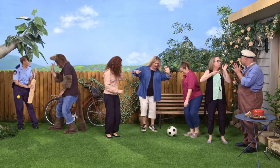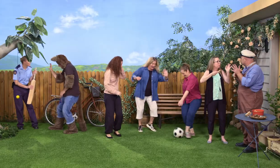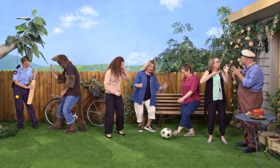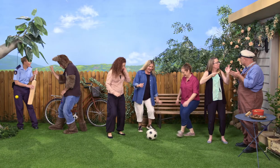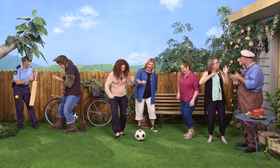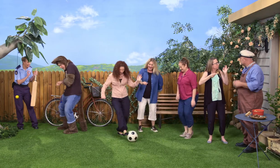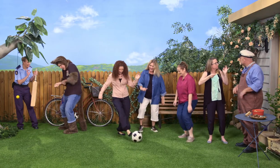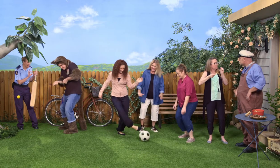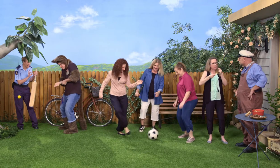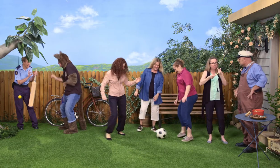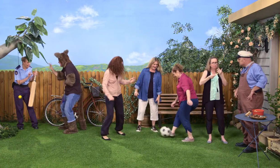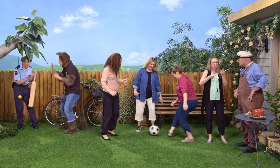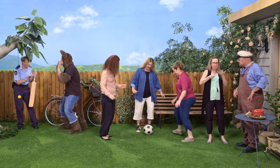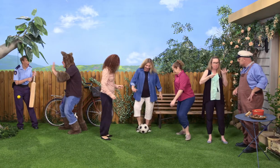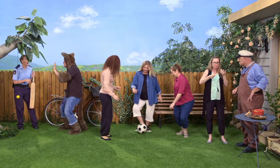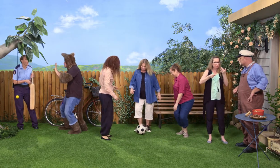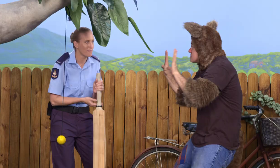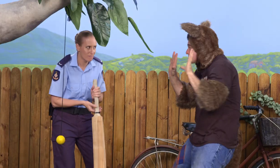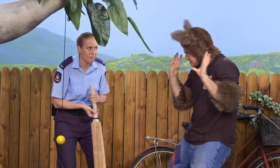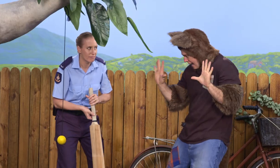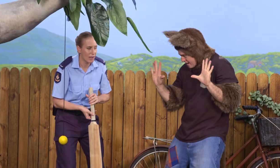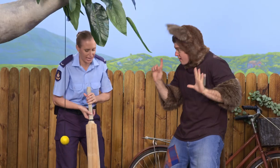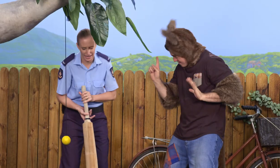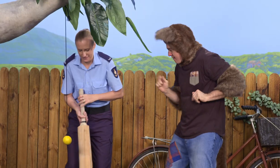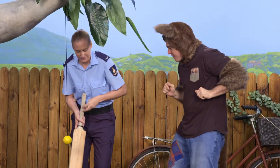Alright. 10. 10 hits, OK?